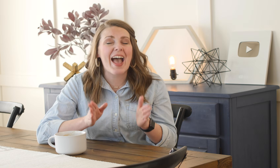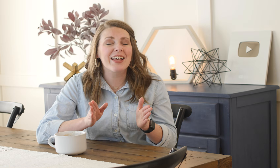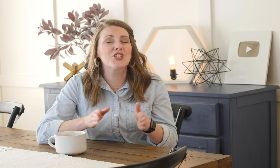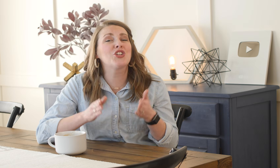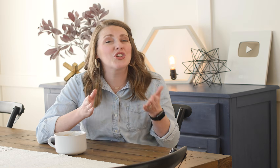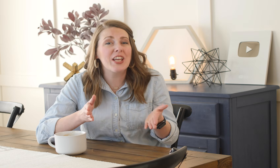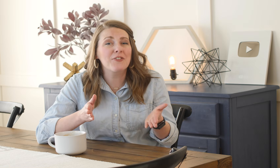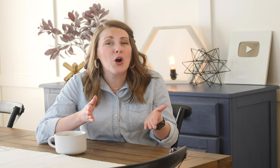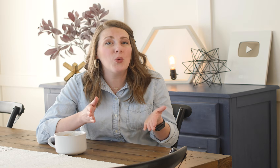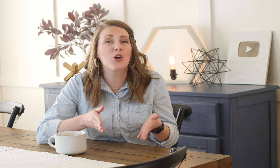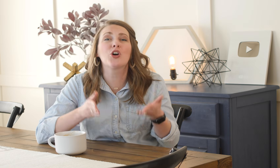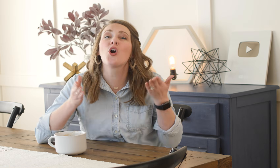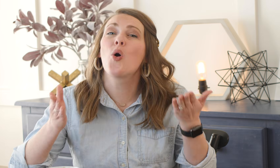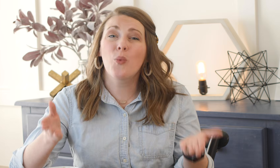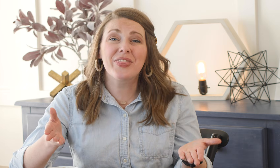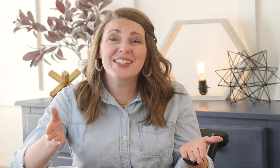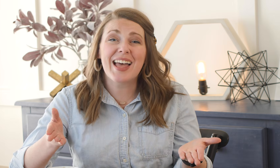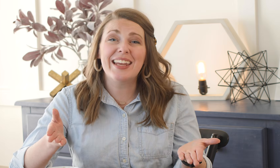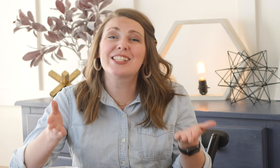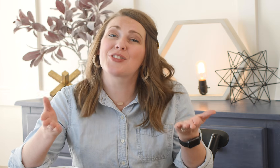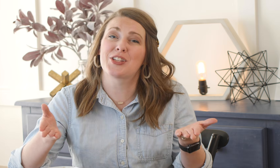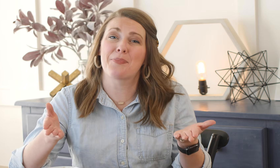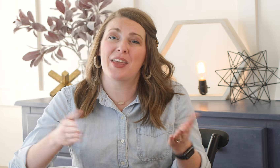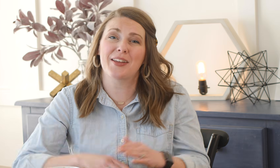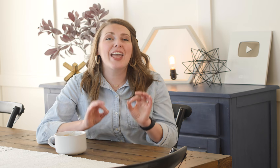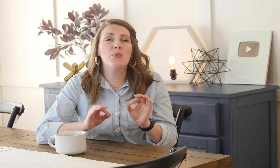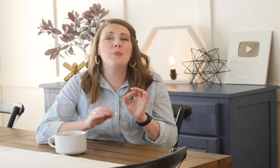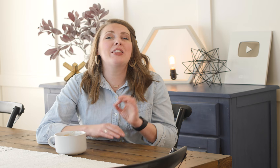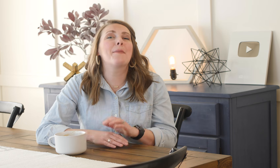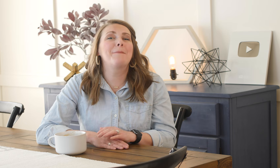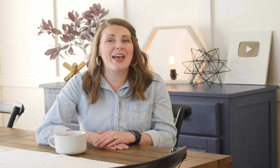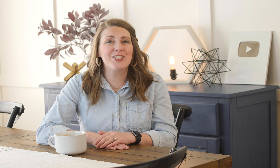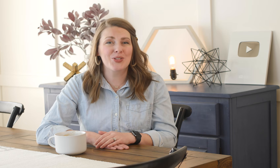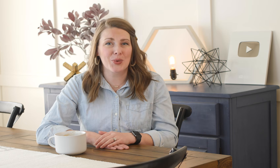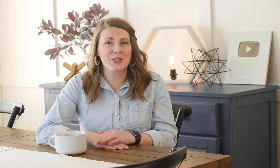ask your Deaf coworker what the sign is for something. They will be the best source